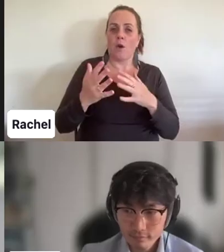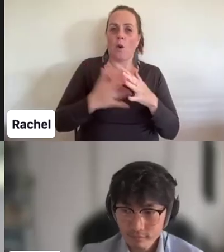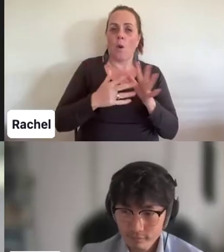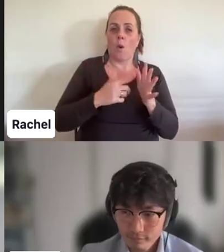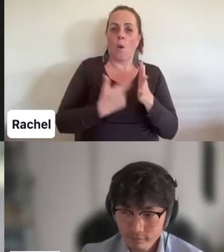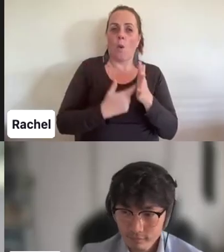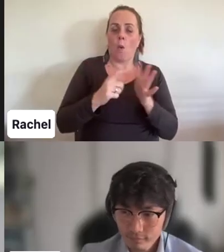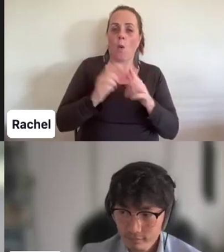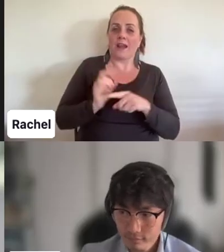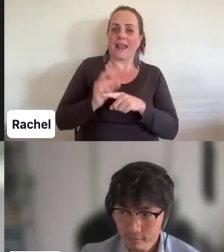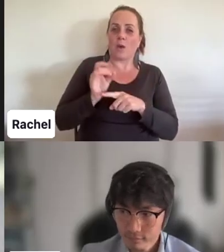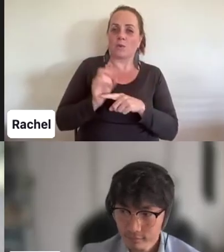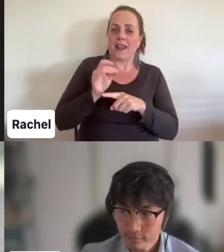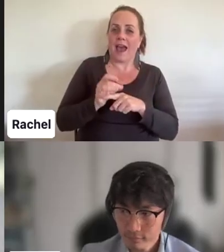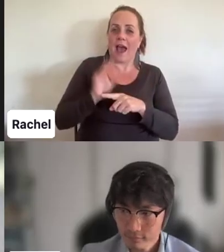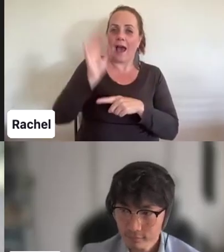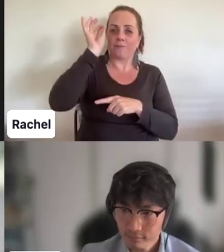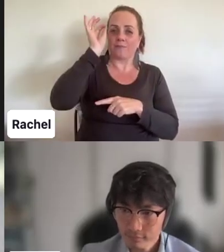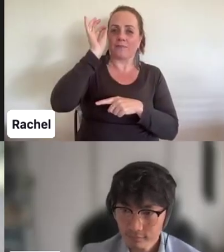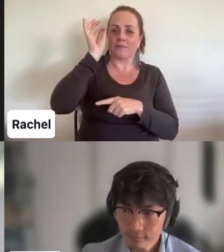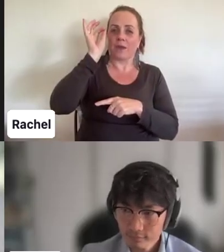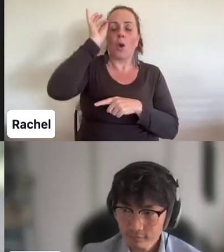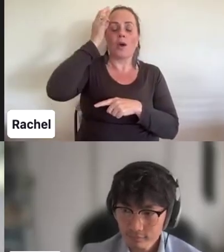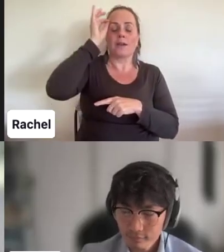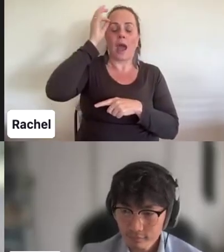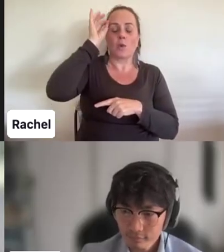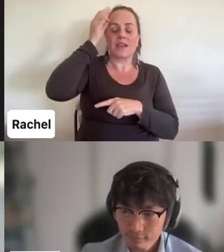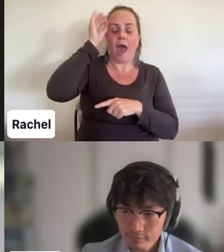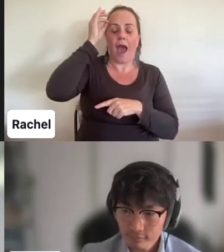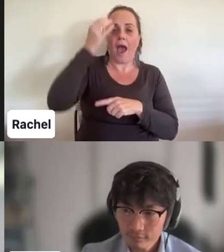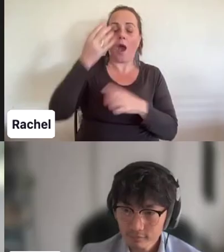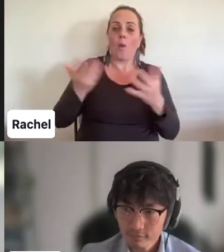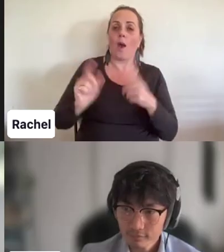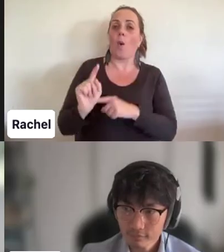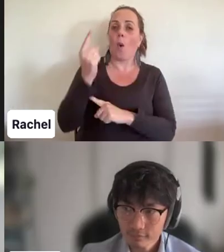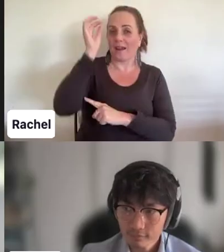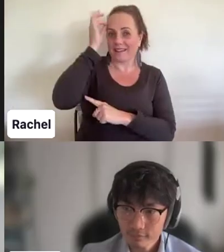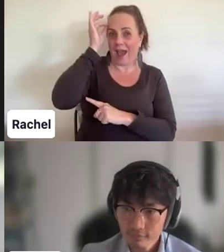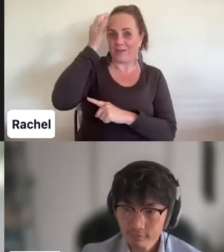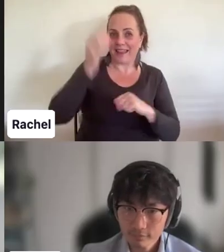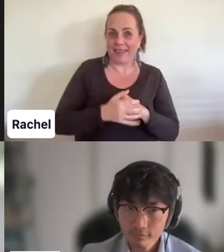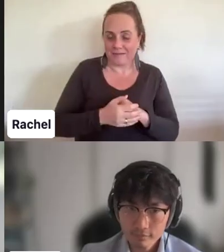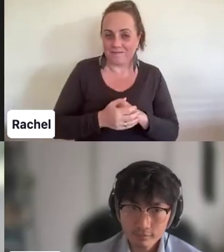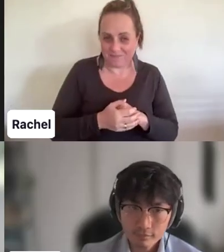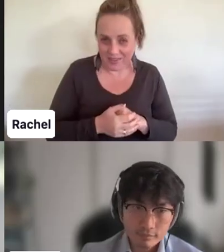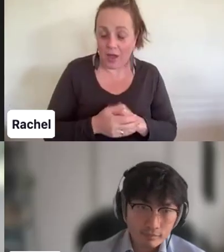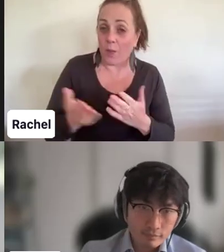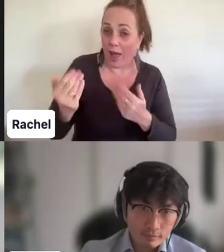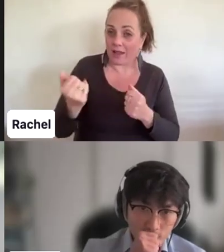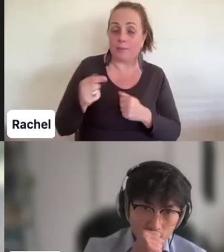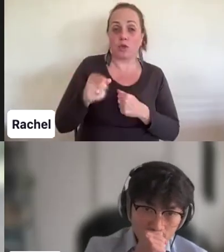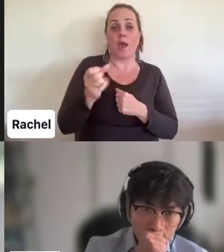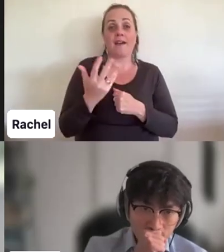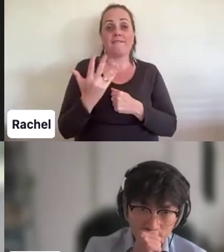Auckland Councill. Welcome Dr Sarah. You now have 5 minutes each to share your initial statement